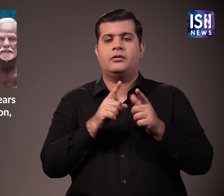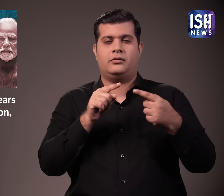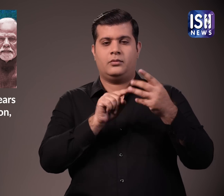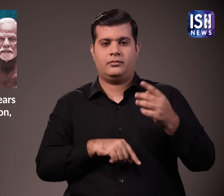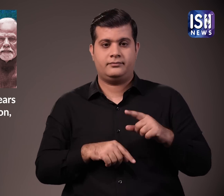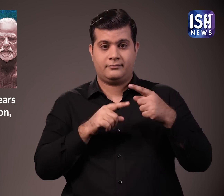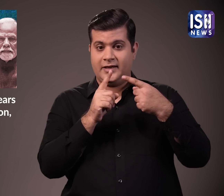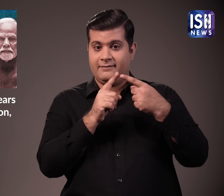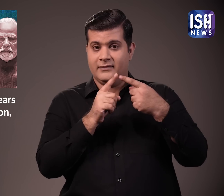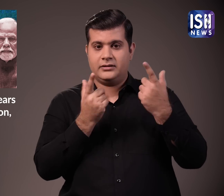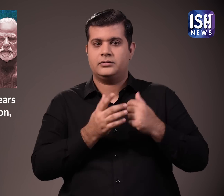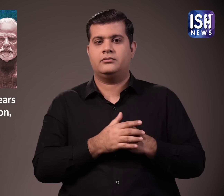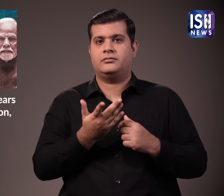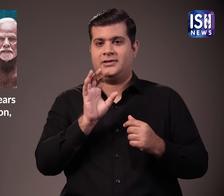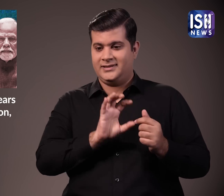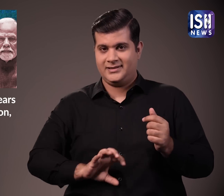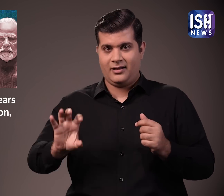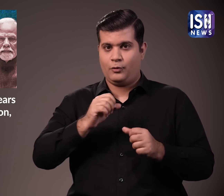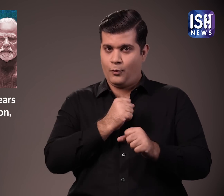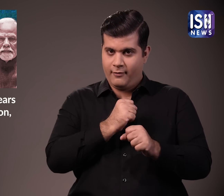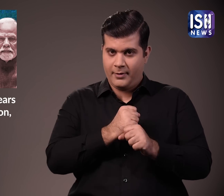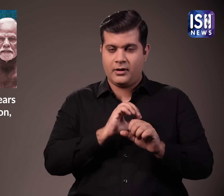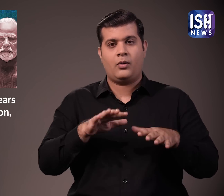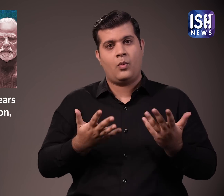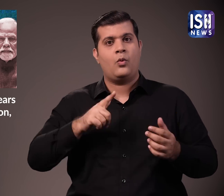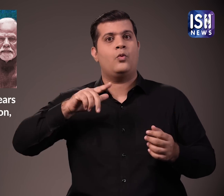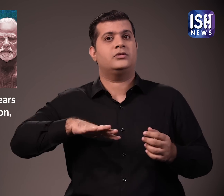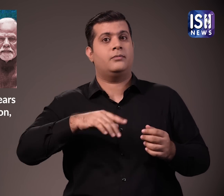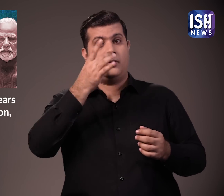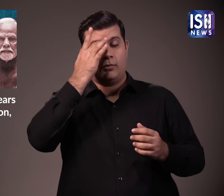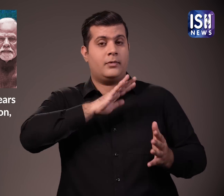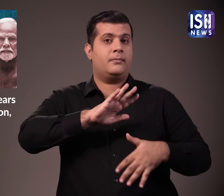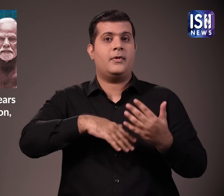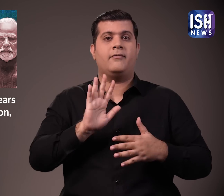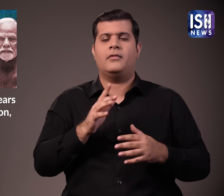1. What if any state government, or even Lok Sabha dissolves?